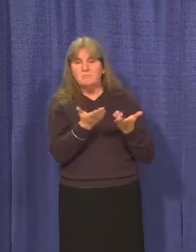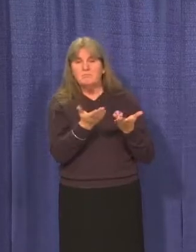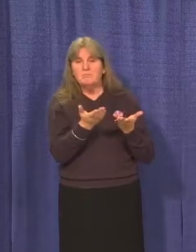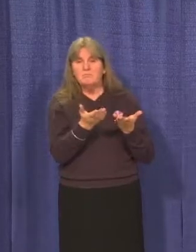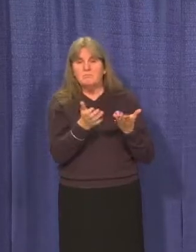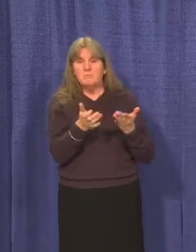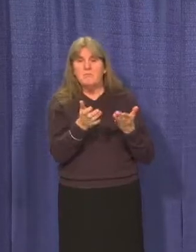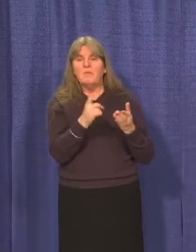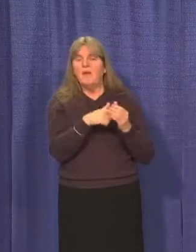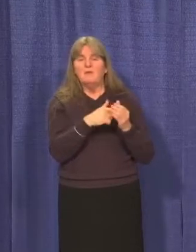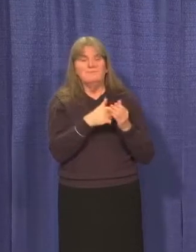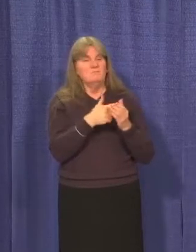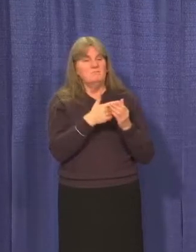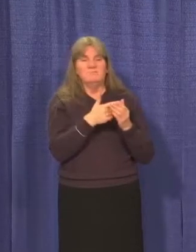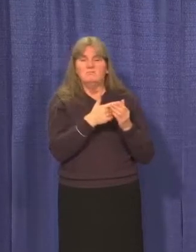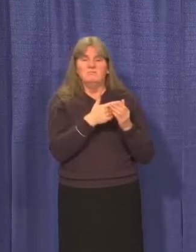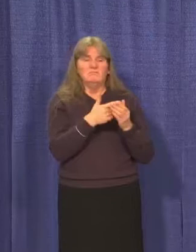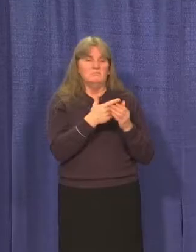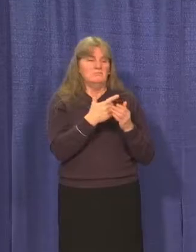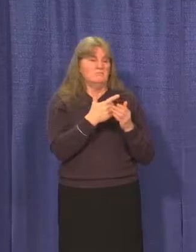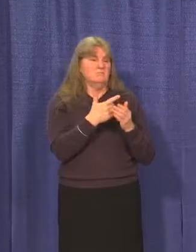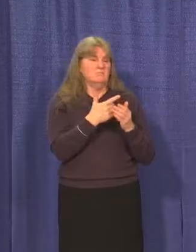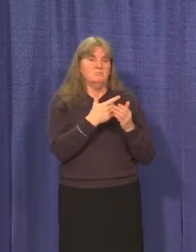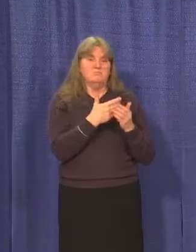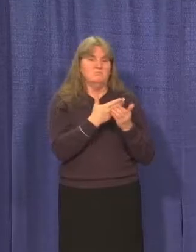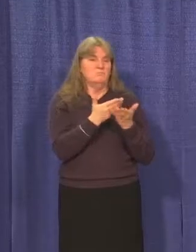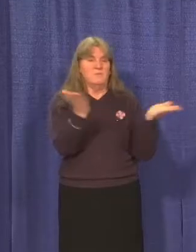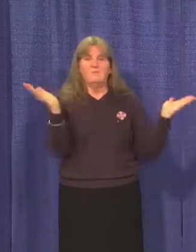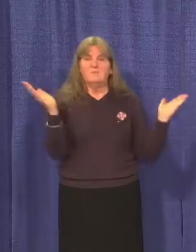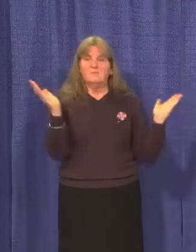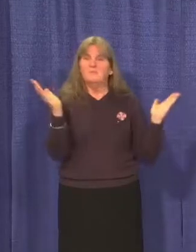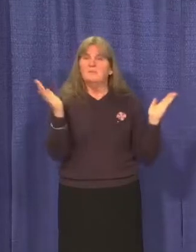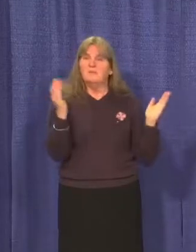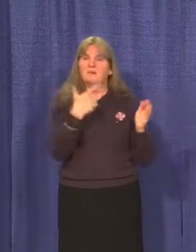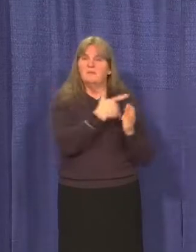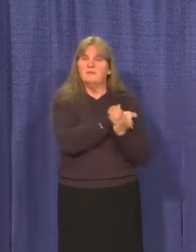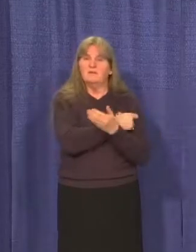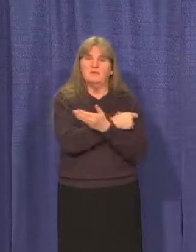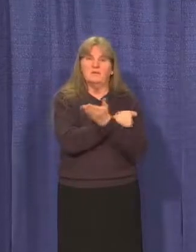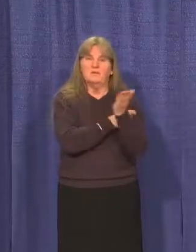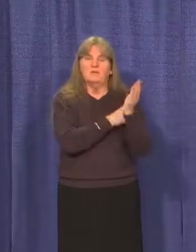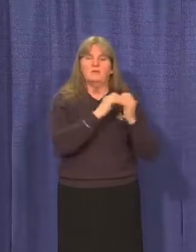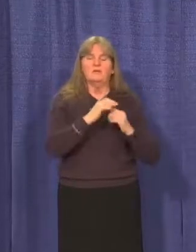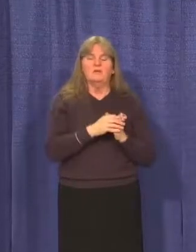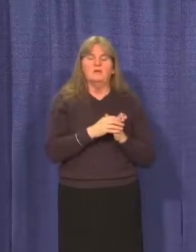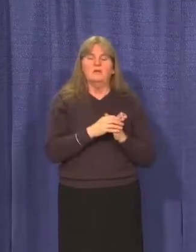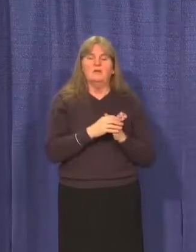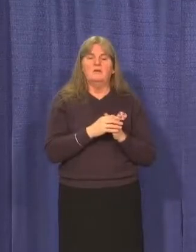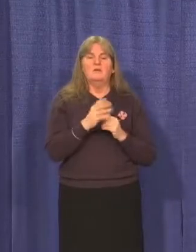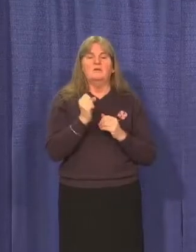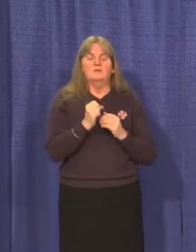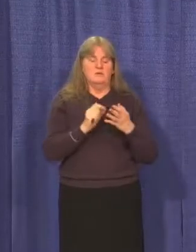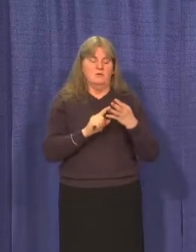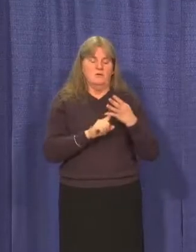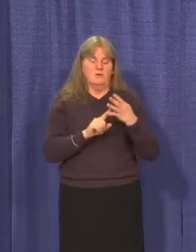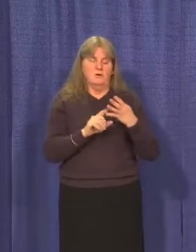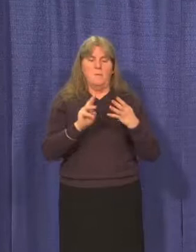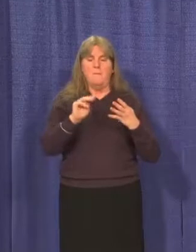population and really, the ultimate goal again of the end of March into the beginning of